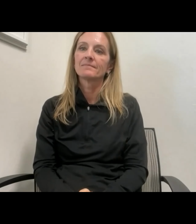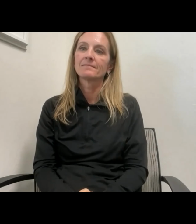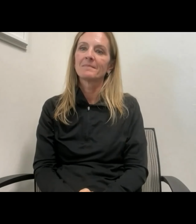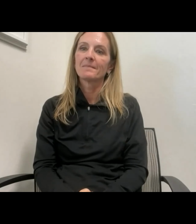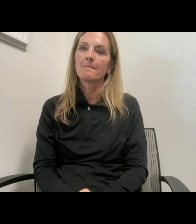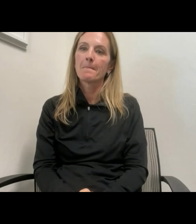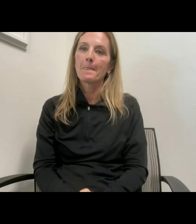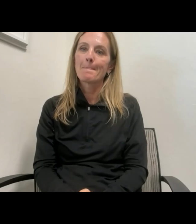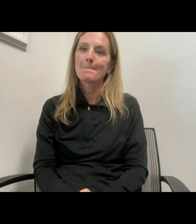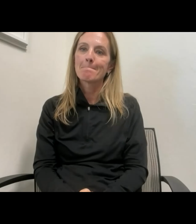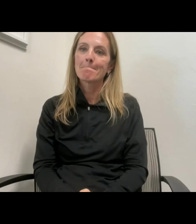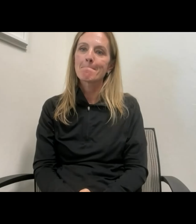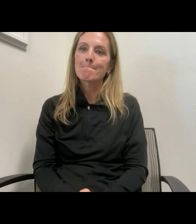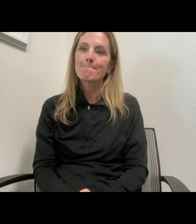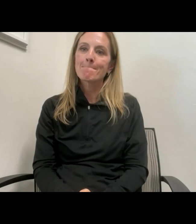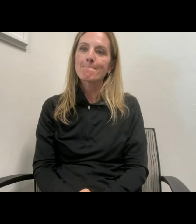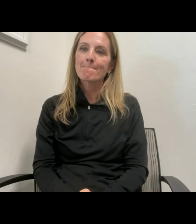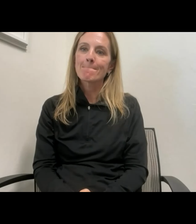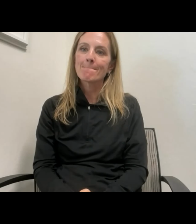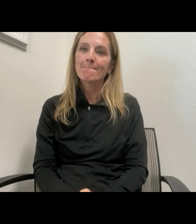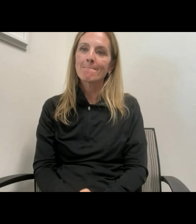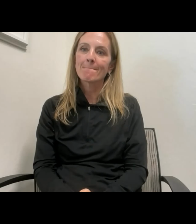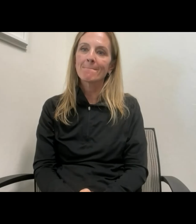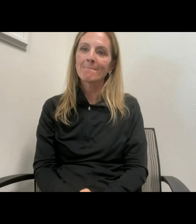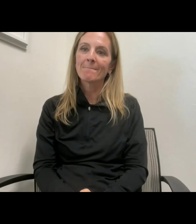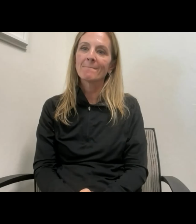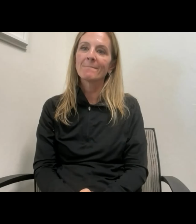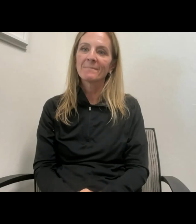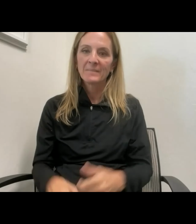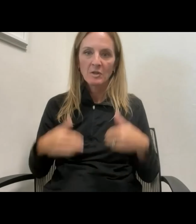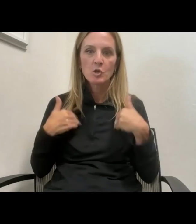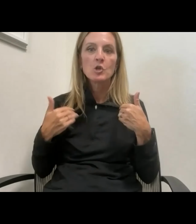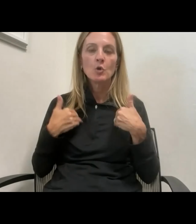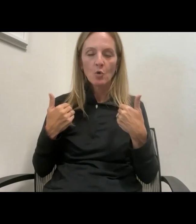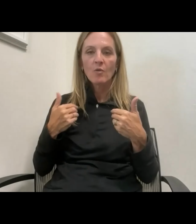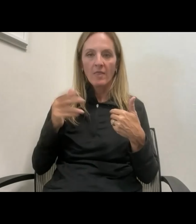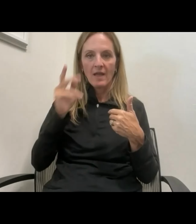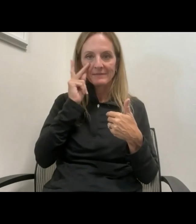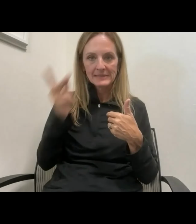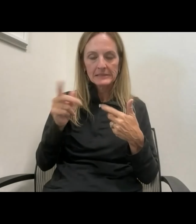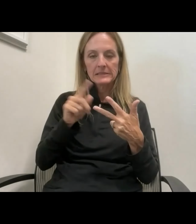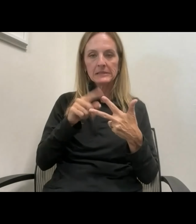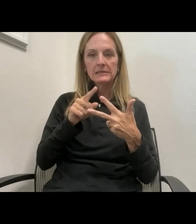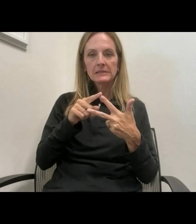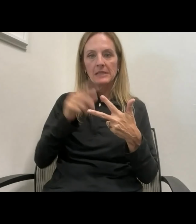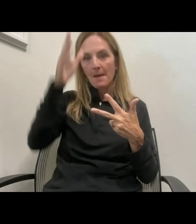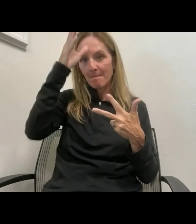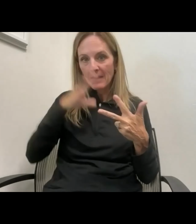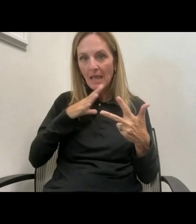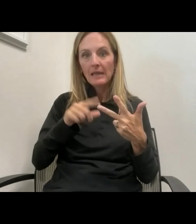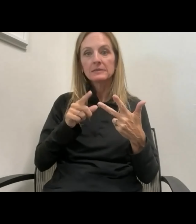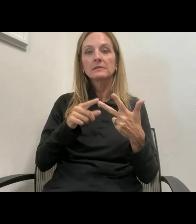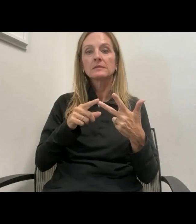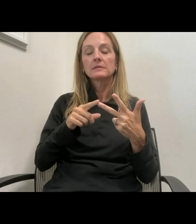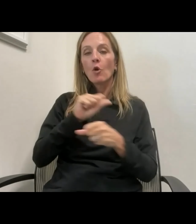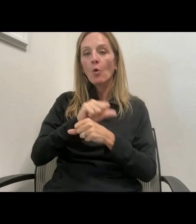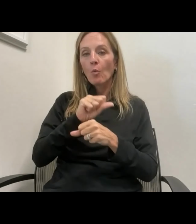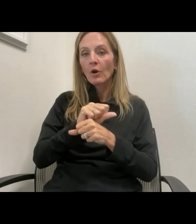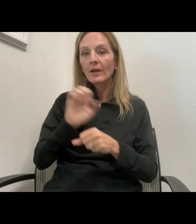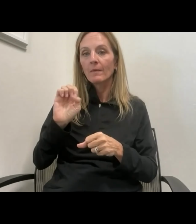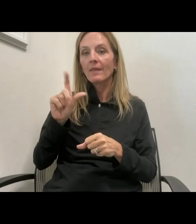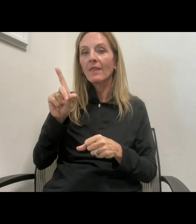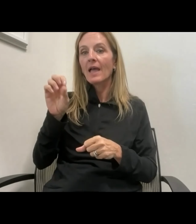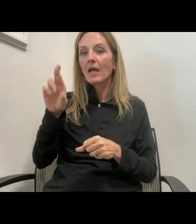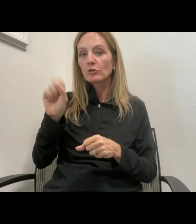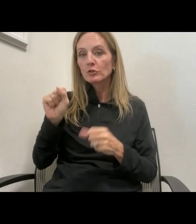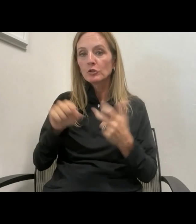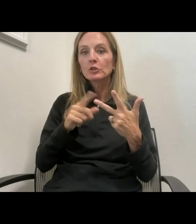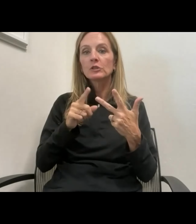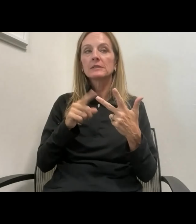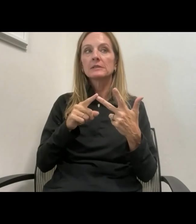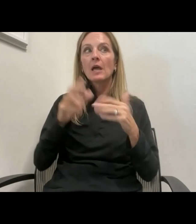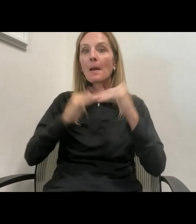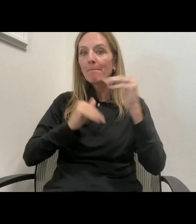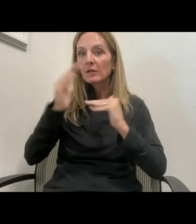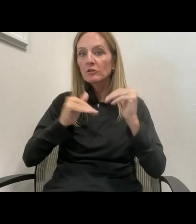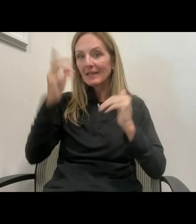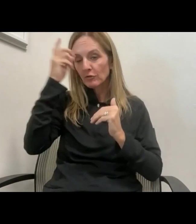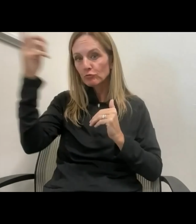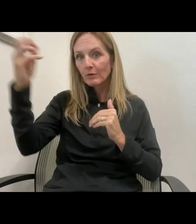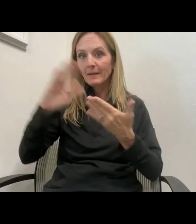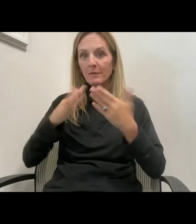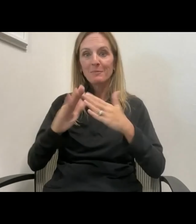Yeah so youth, men working with elders building up the dream community. That's so fun yeah. So these